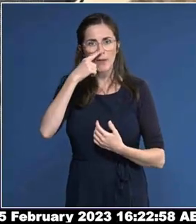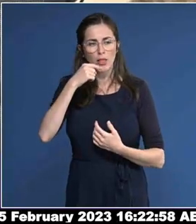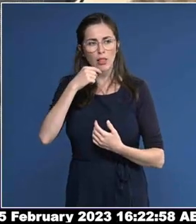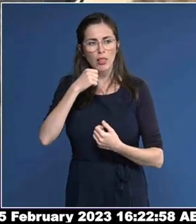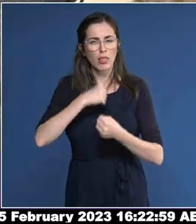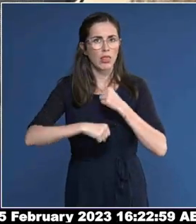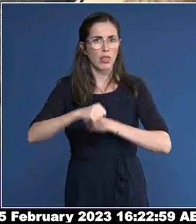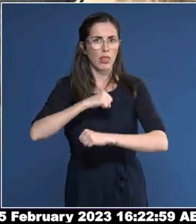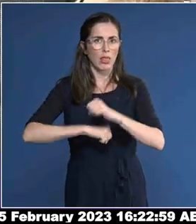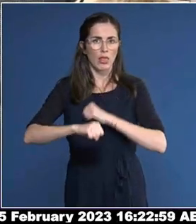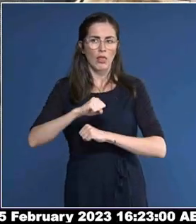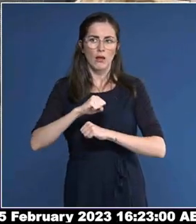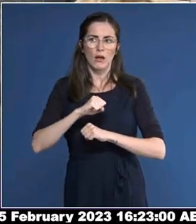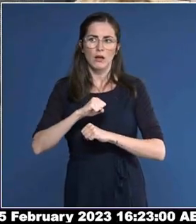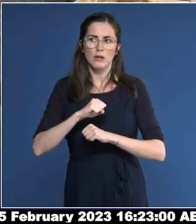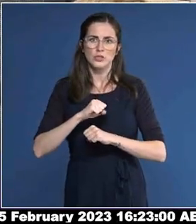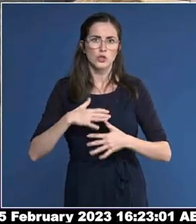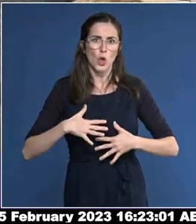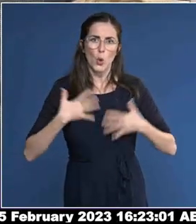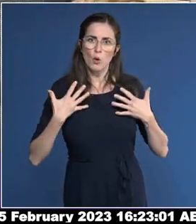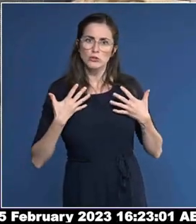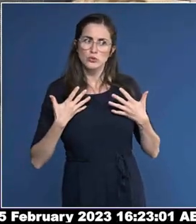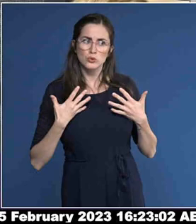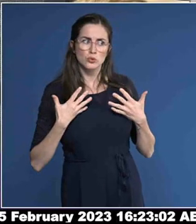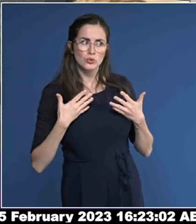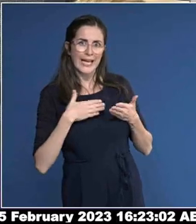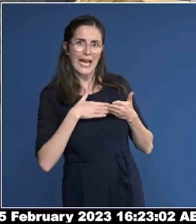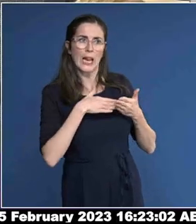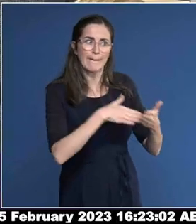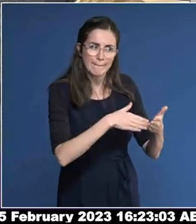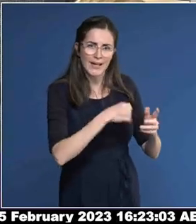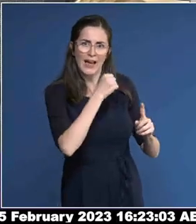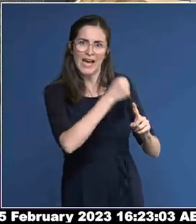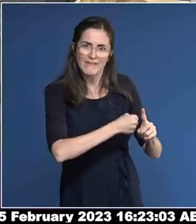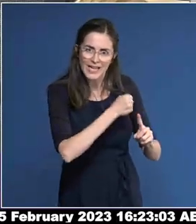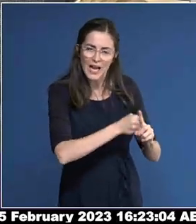advocacy? Is it something that everybody accepts you do and should do, or is there a contrary view?